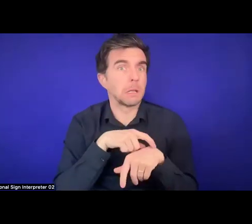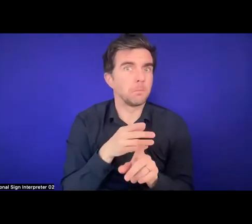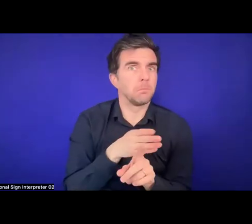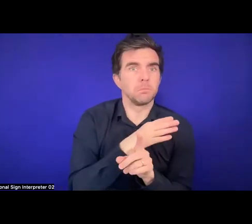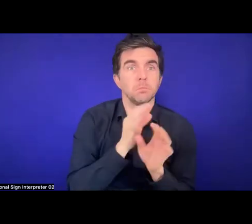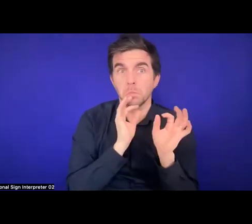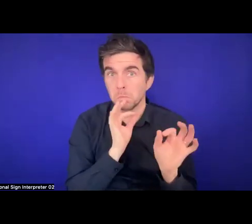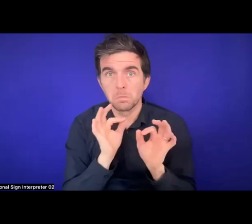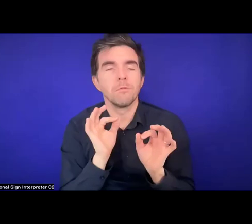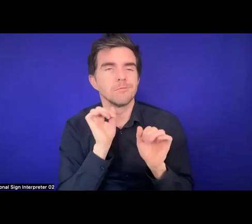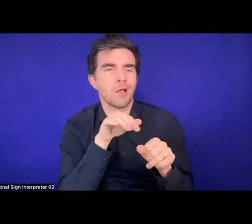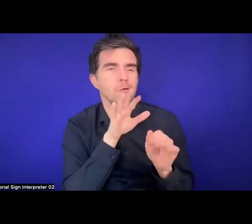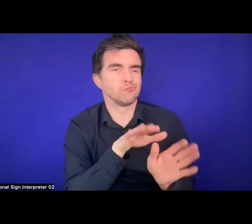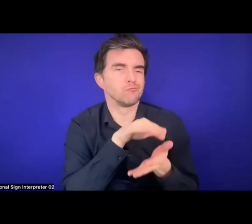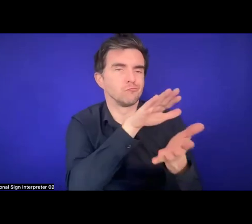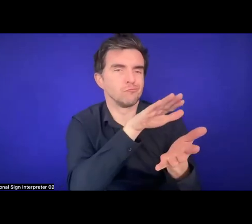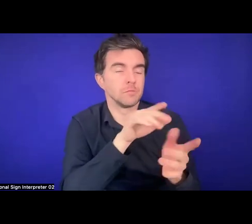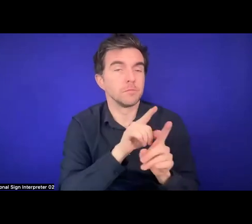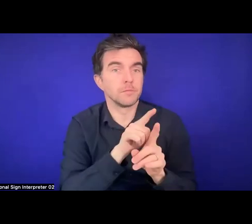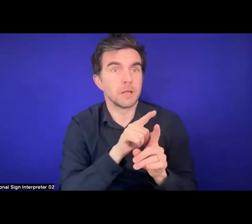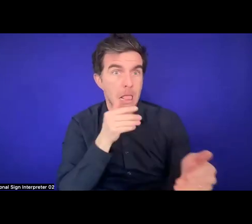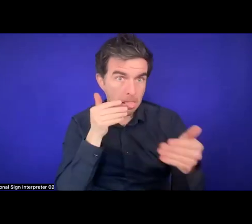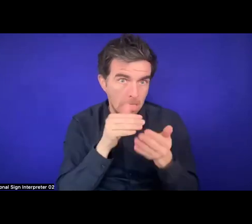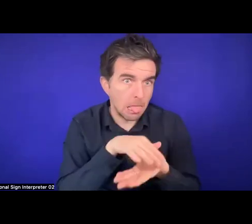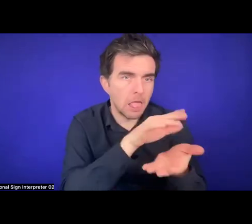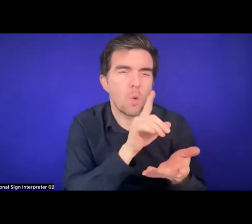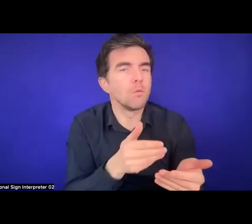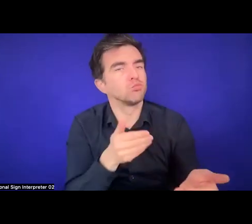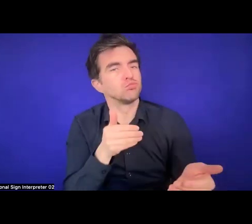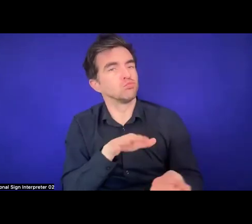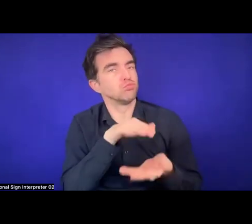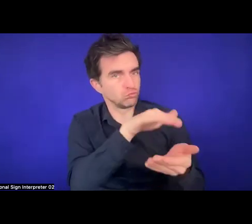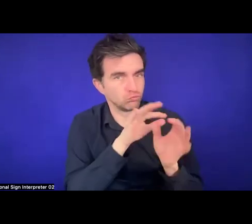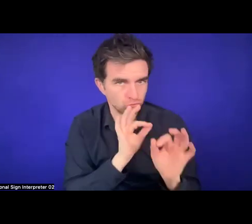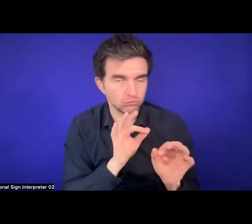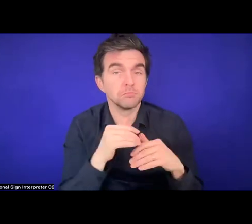deadline. And of course one person cannot meet all your mentoring needs, so it is